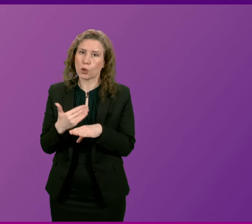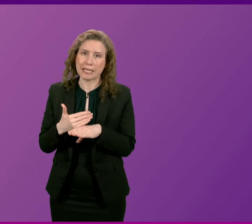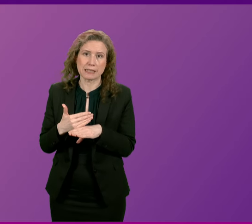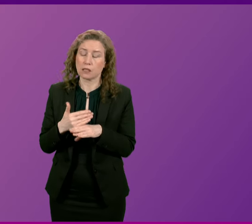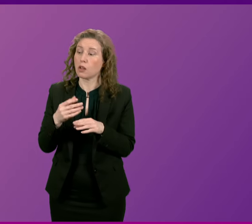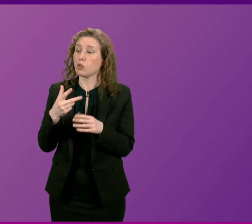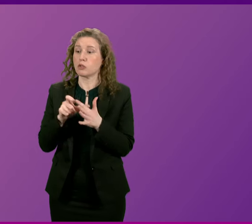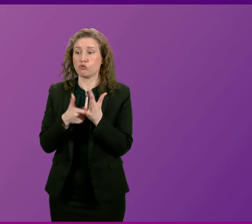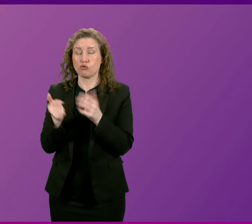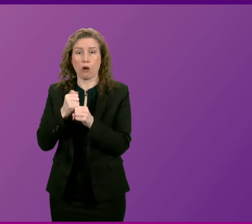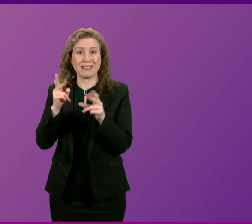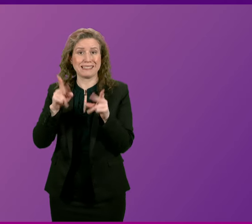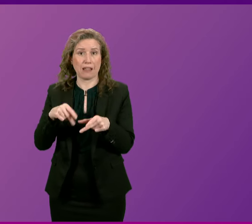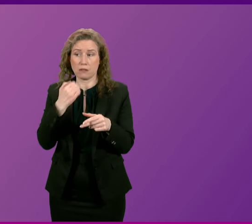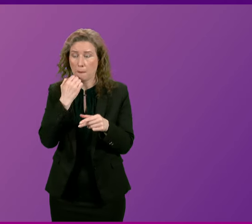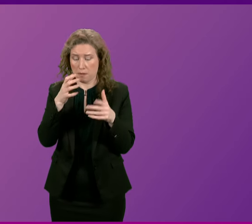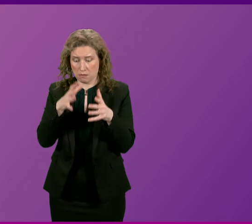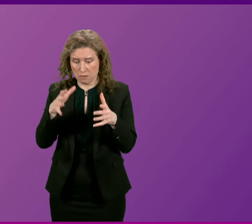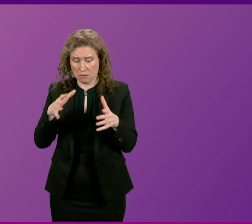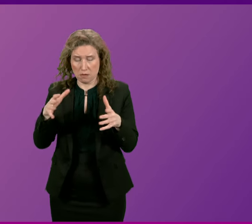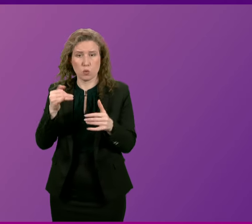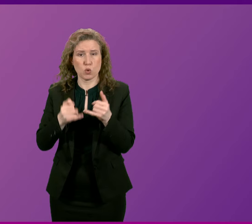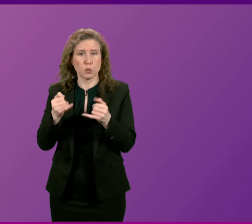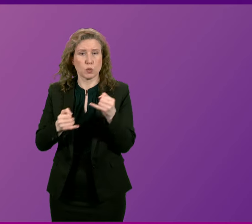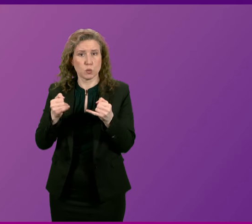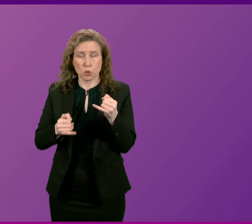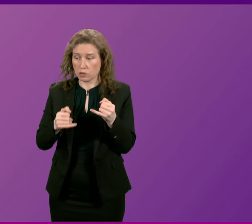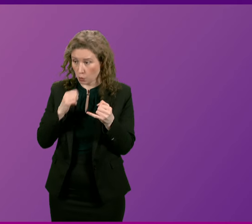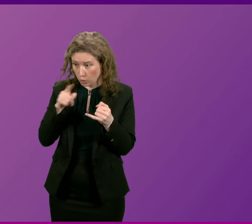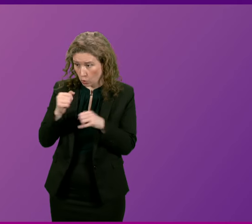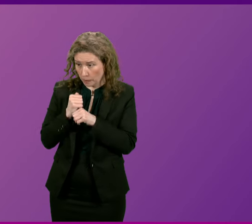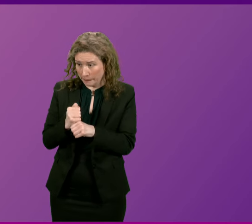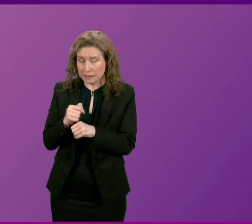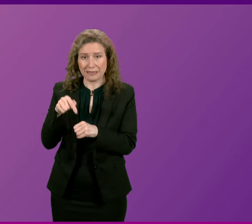numbers are rising. Will he personally commit to making this issue his number 1 priority?